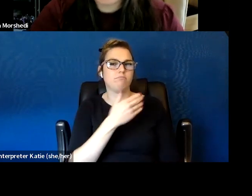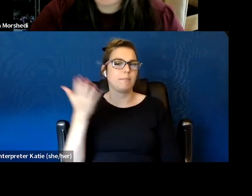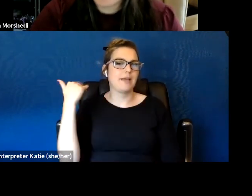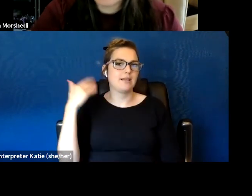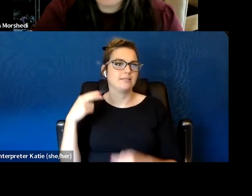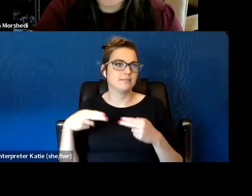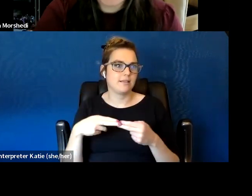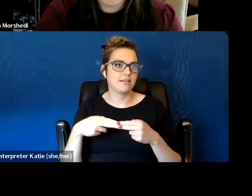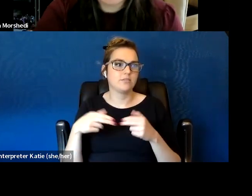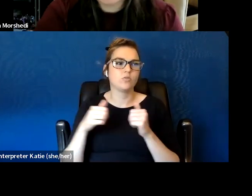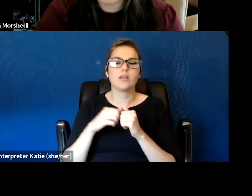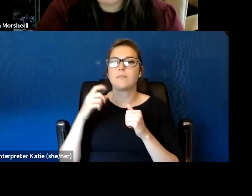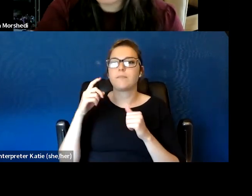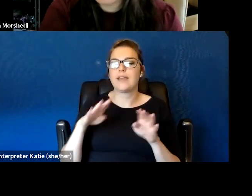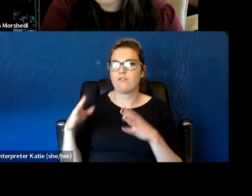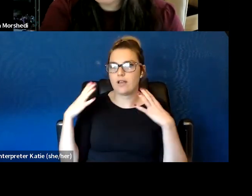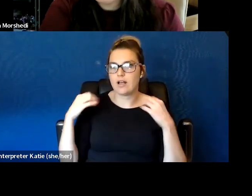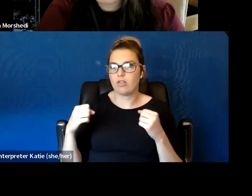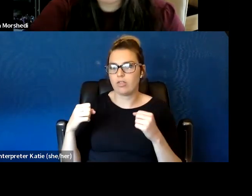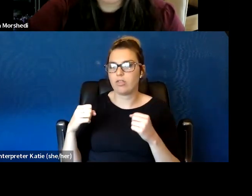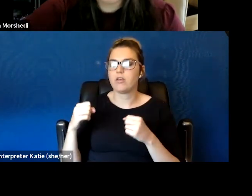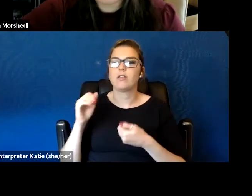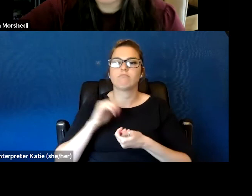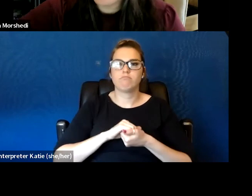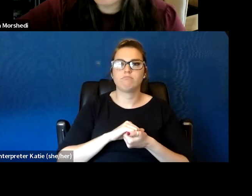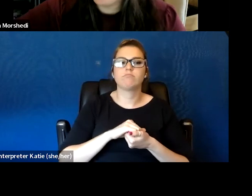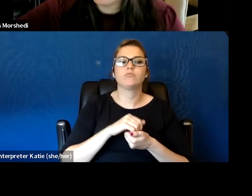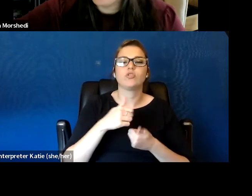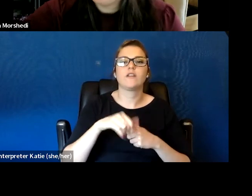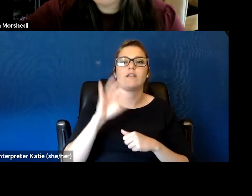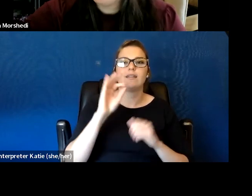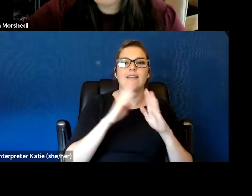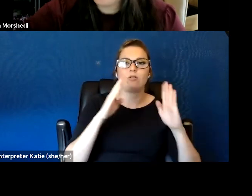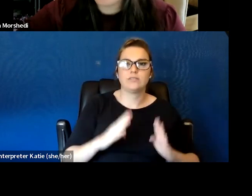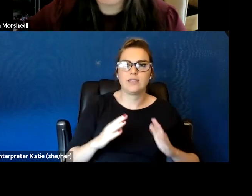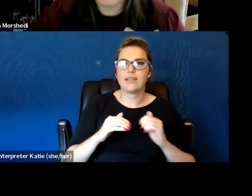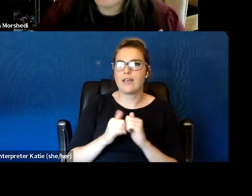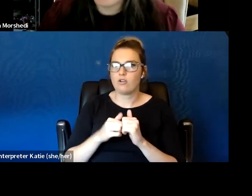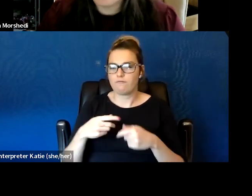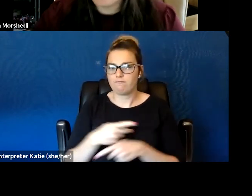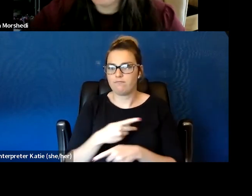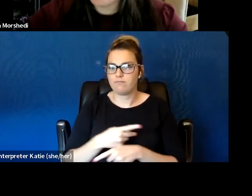or participating in the management of supportive housing, how do you balance that with wanting it to be a voluntary system